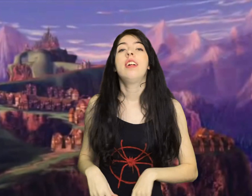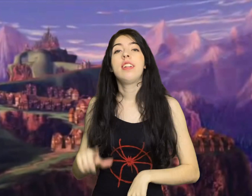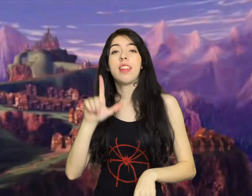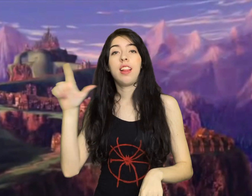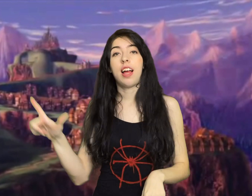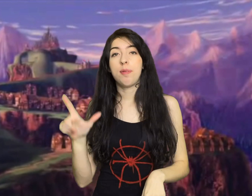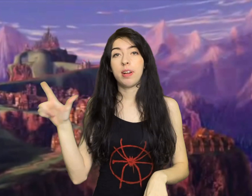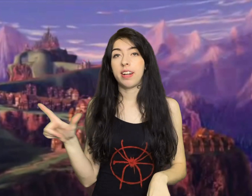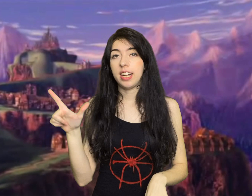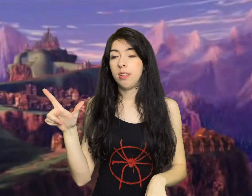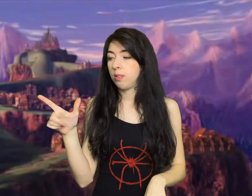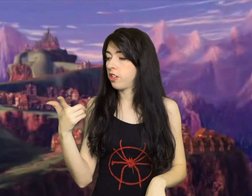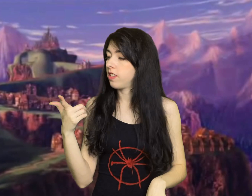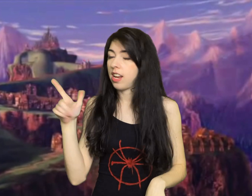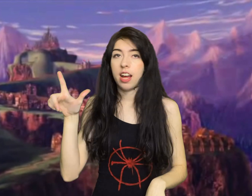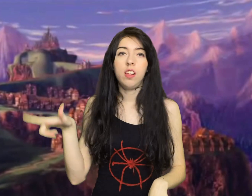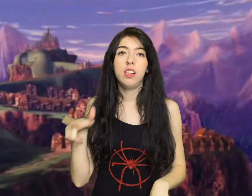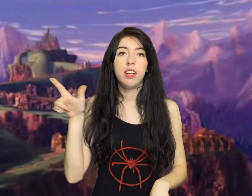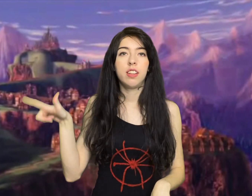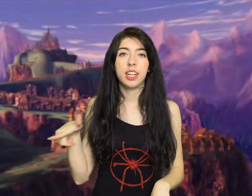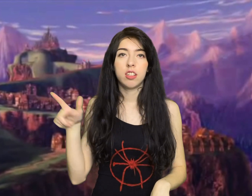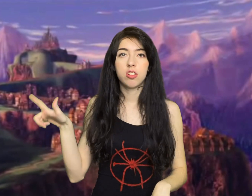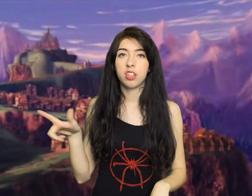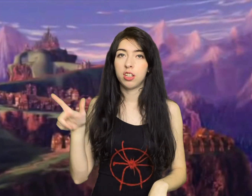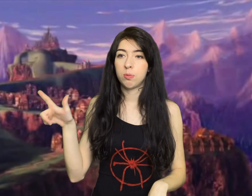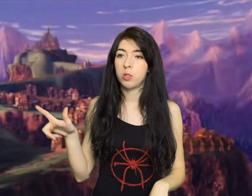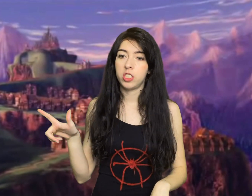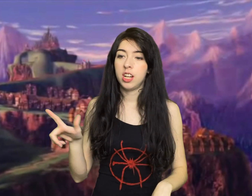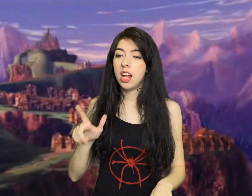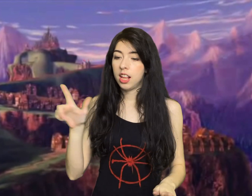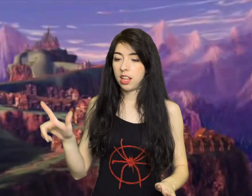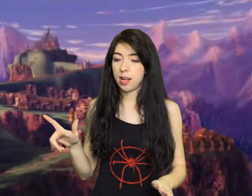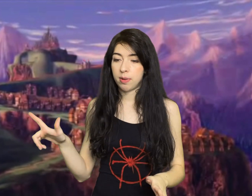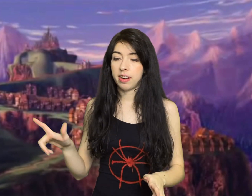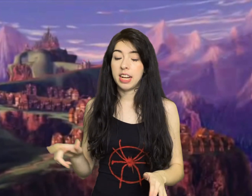to the LIBRARY which is an L and like a circular motion LIBRARY